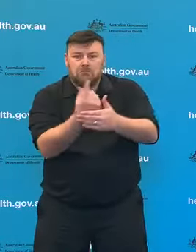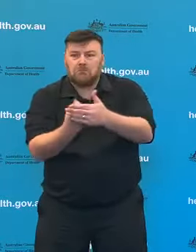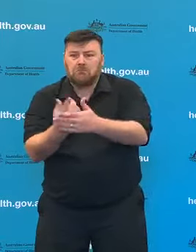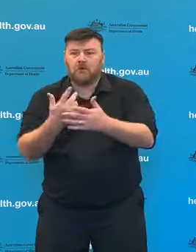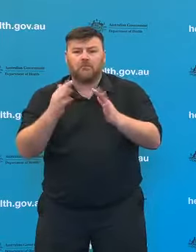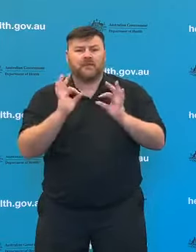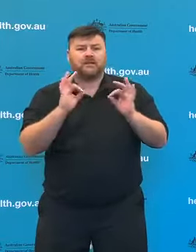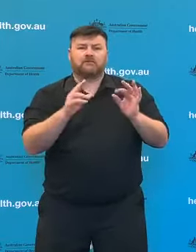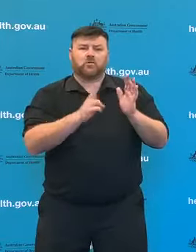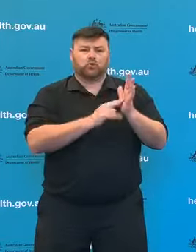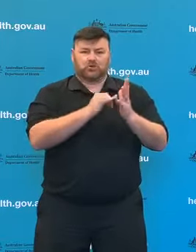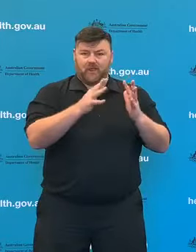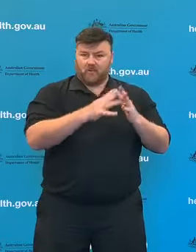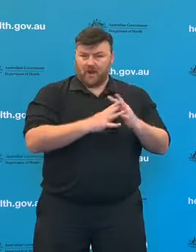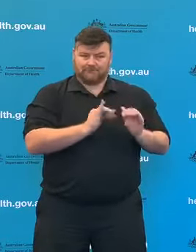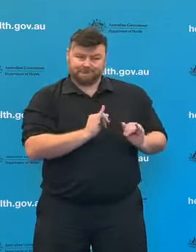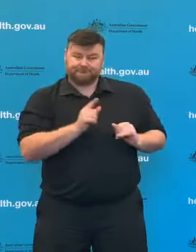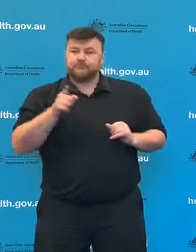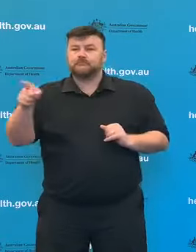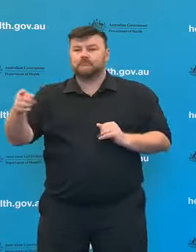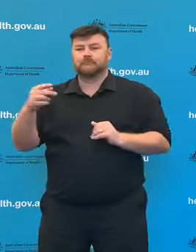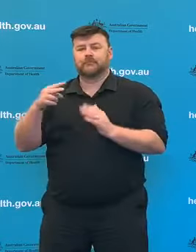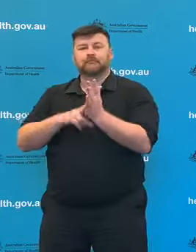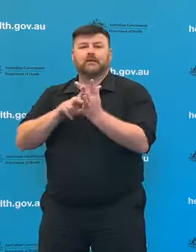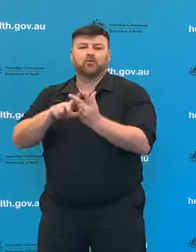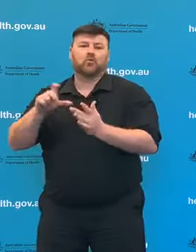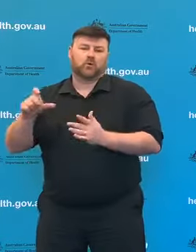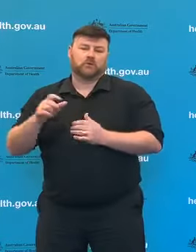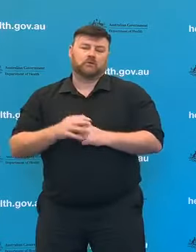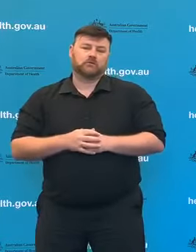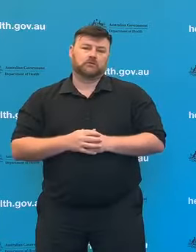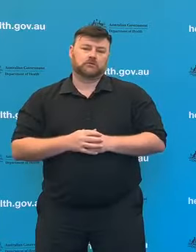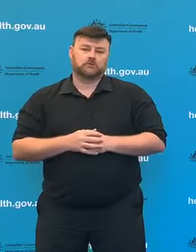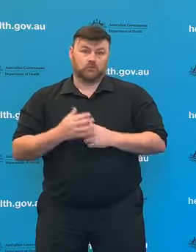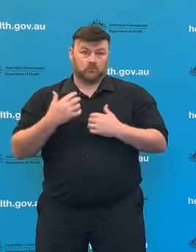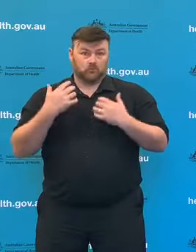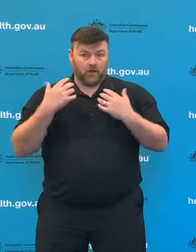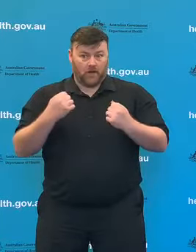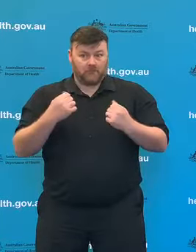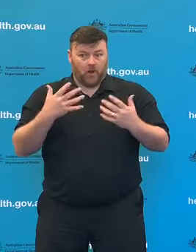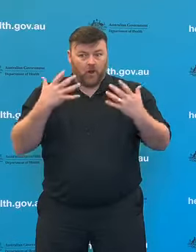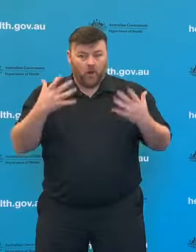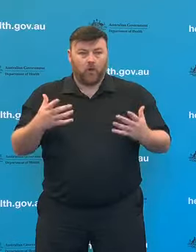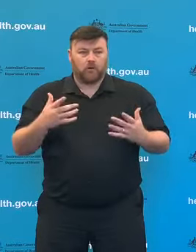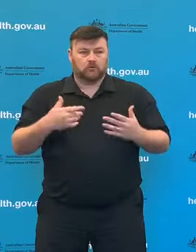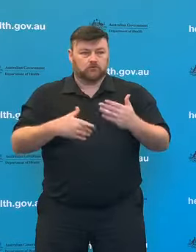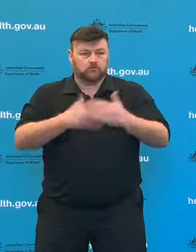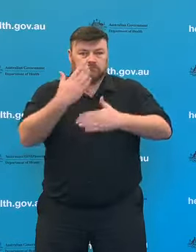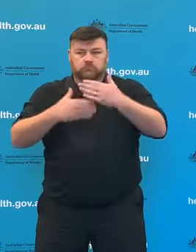Wales and Victoria throughout the pandemic. We've had a lot of additional learnings, particularly through the establishment